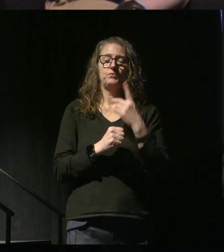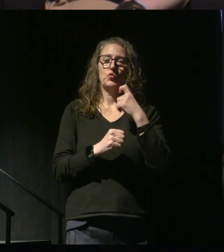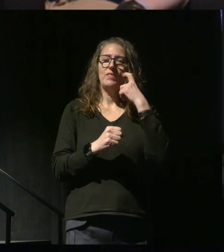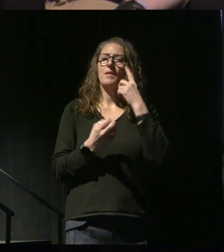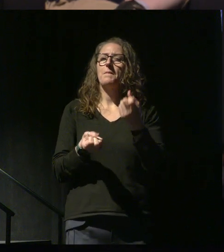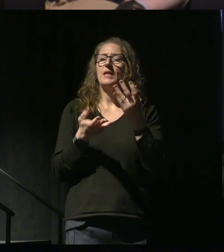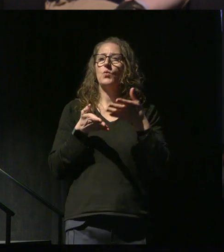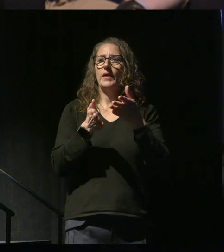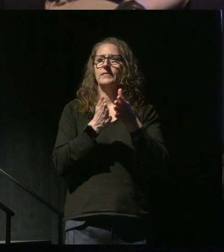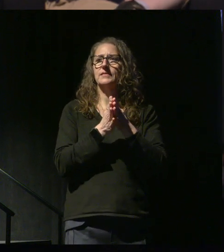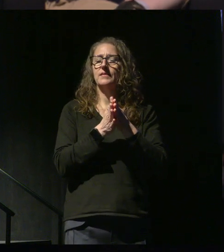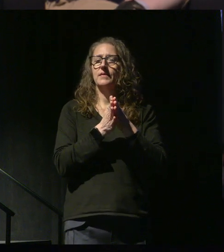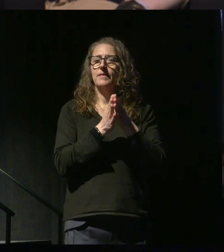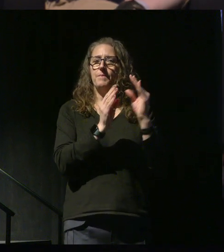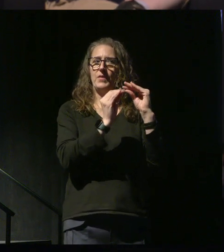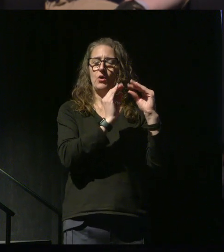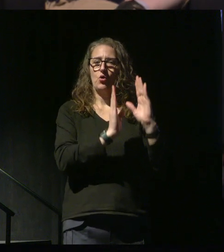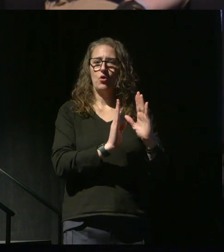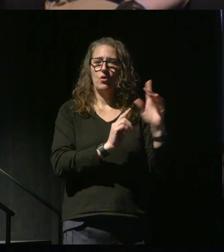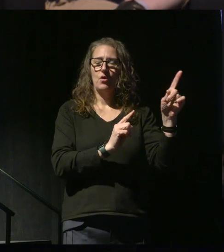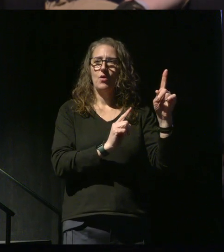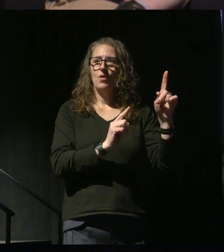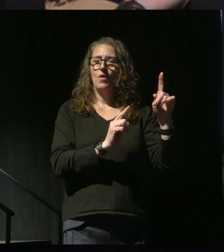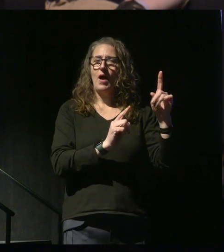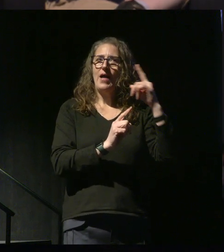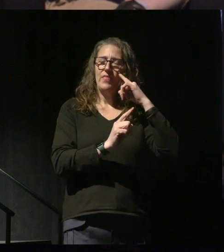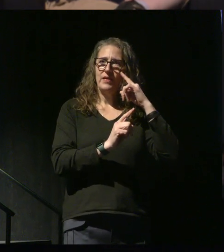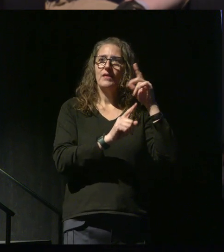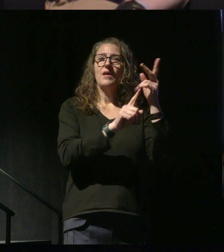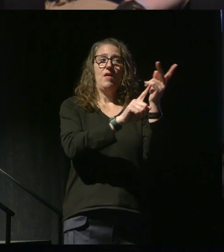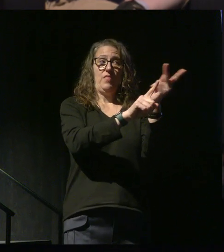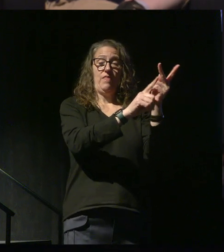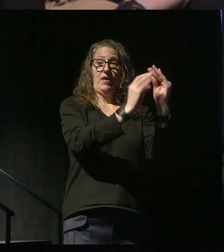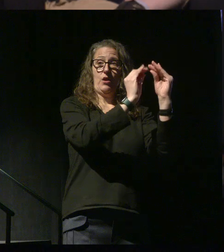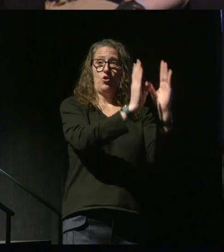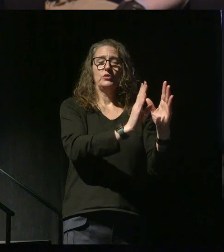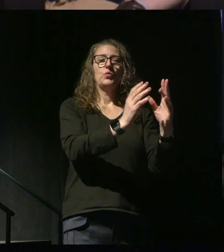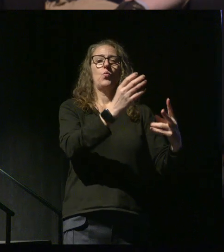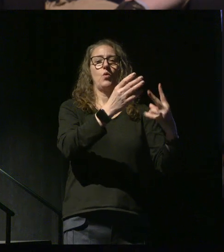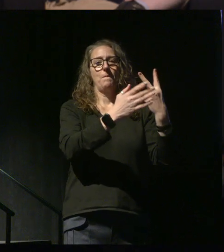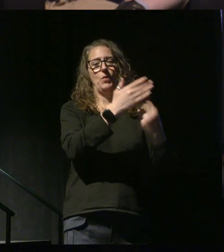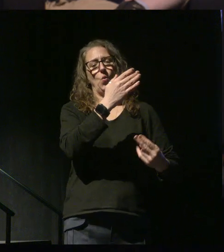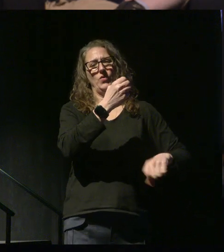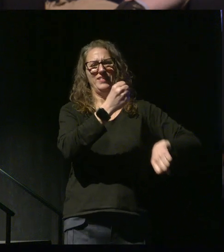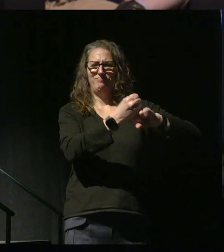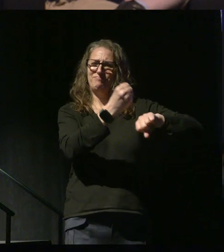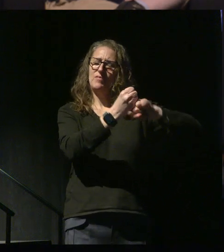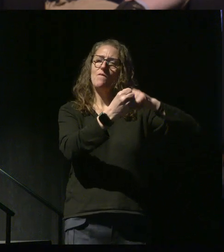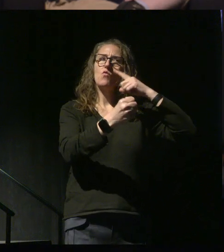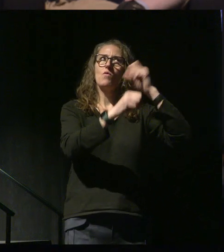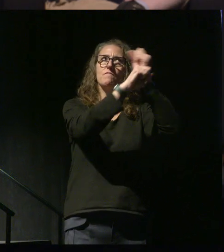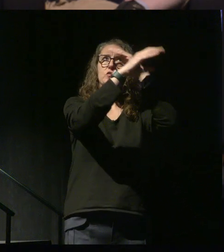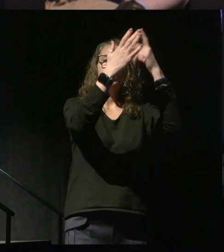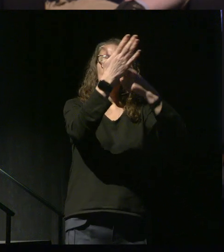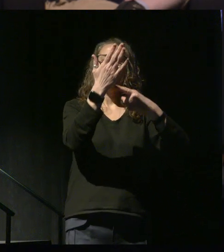and David as like champions of the vision of the book, and I'm just really grateful, you know?